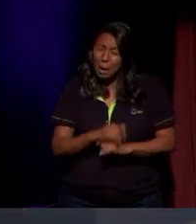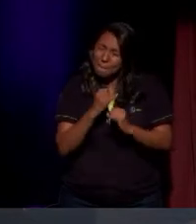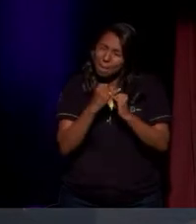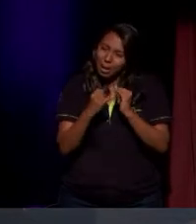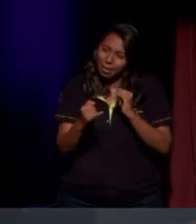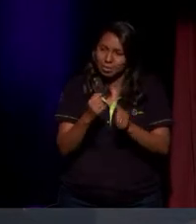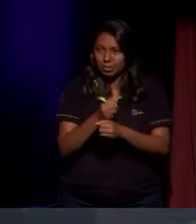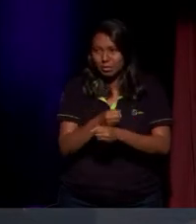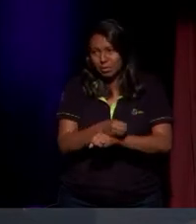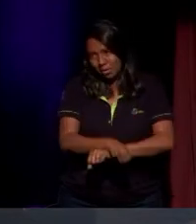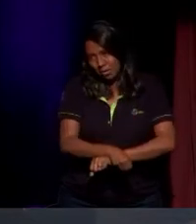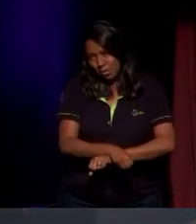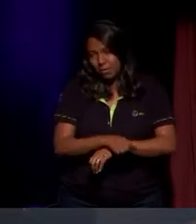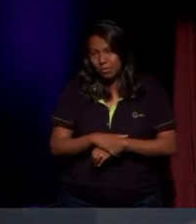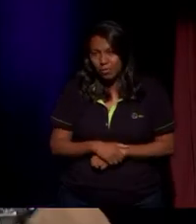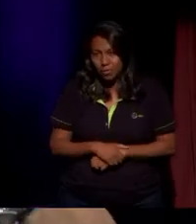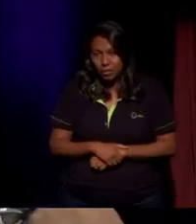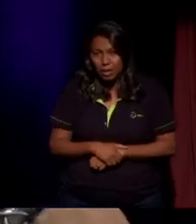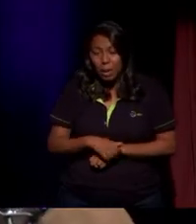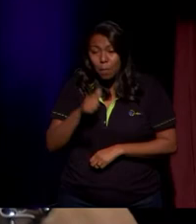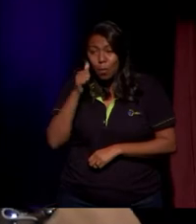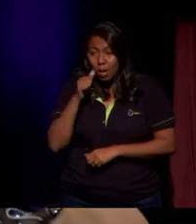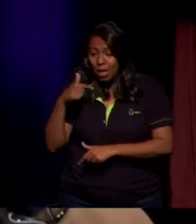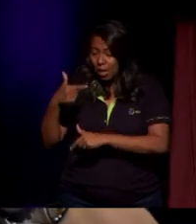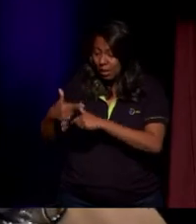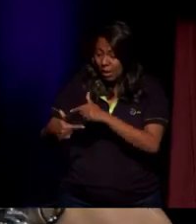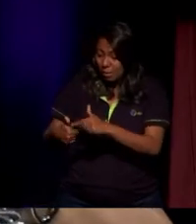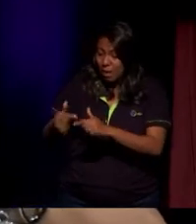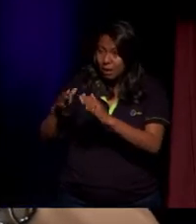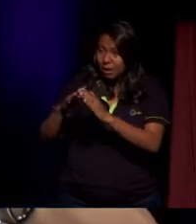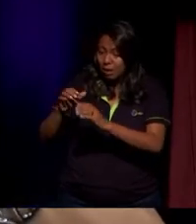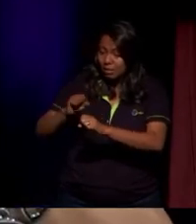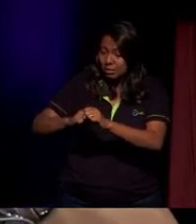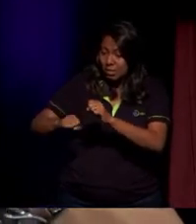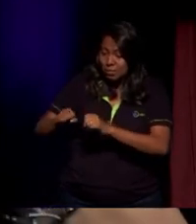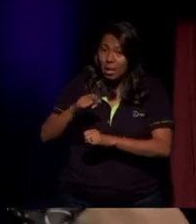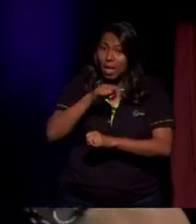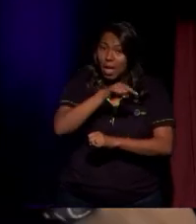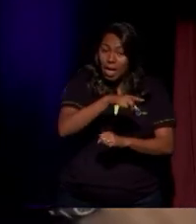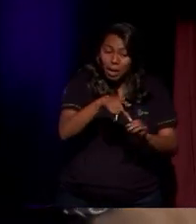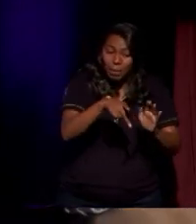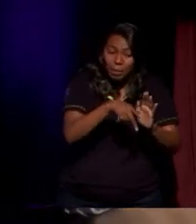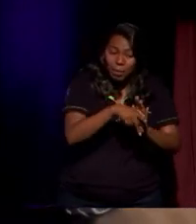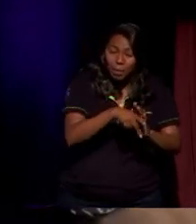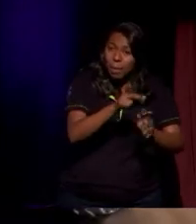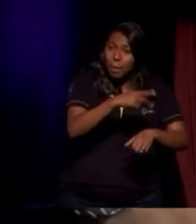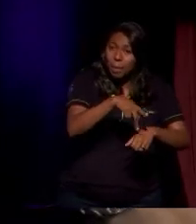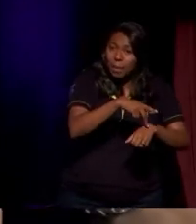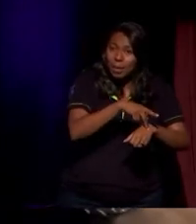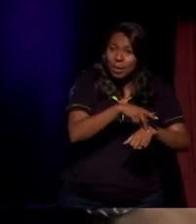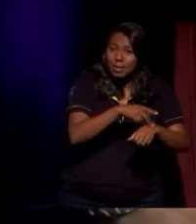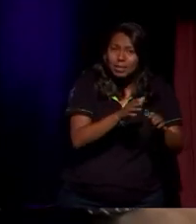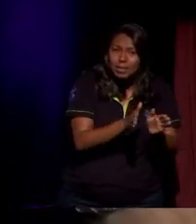who are maids leaving the poorest countries, like Ethiopia, has many Ethiopians,